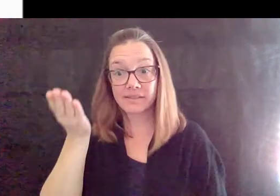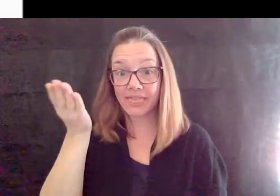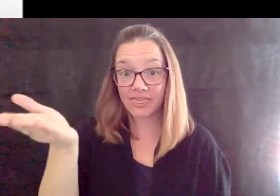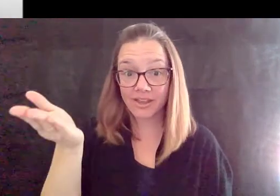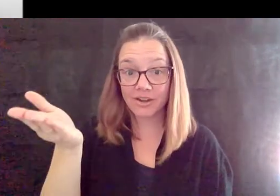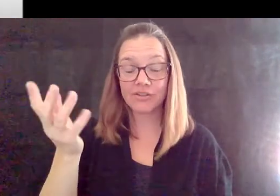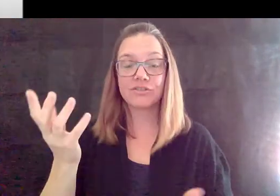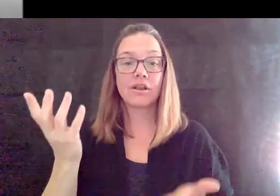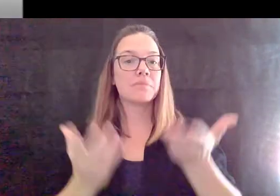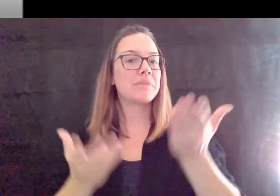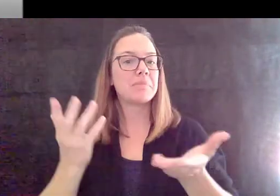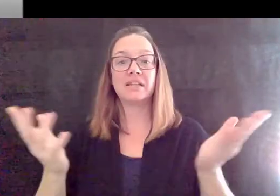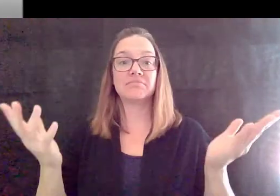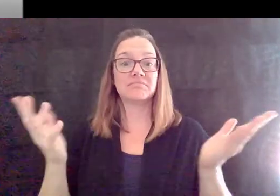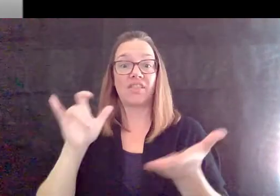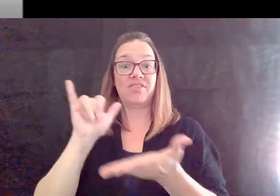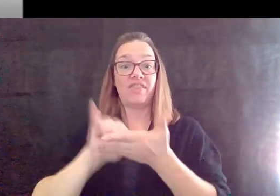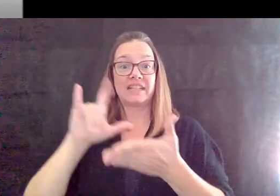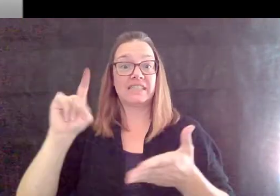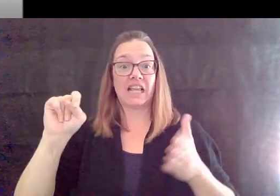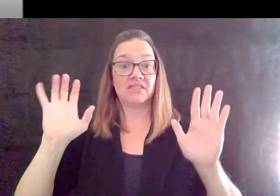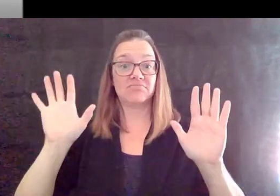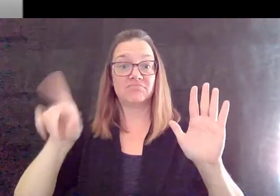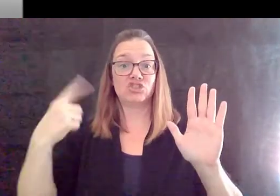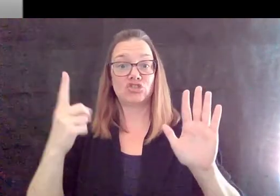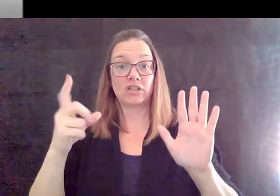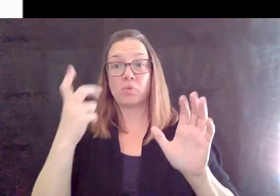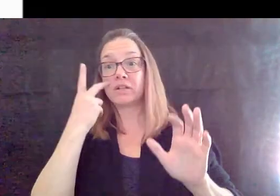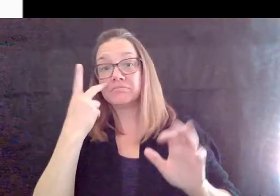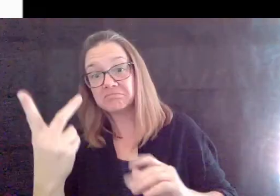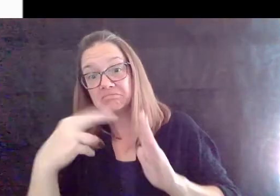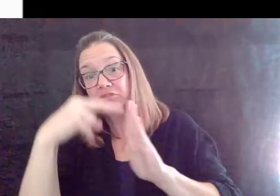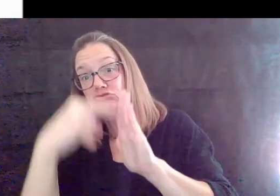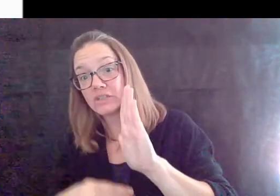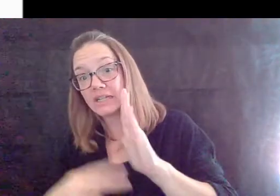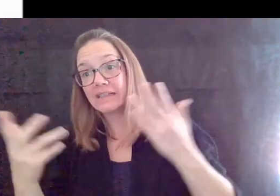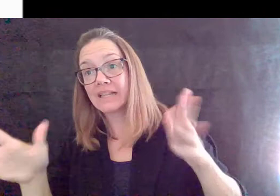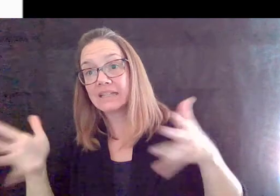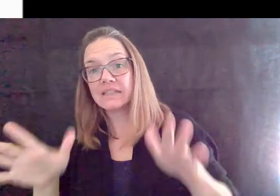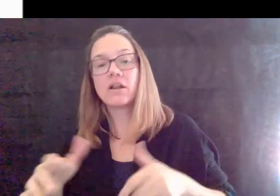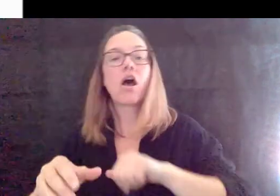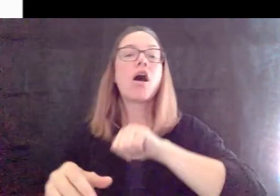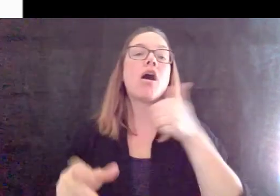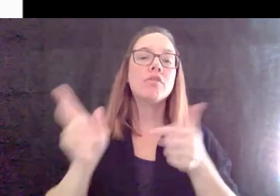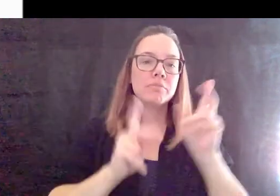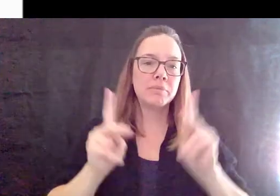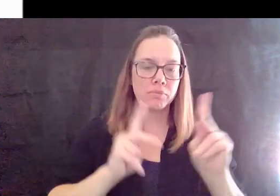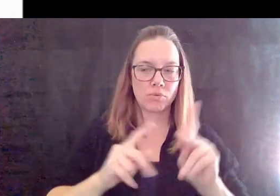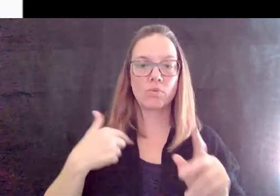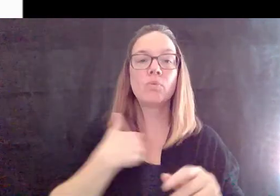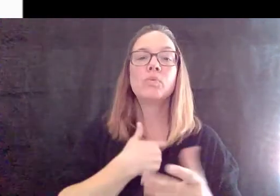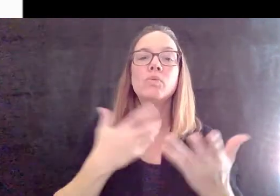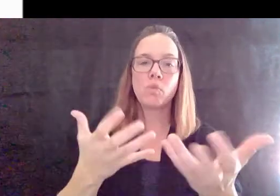[END PLAYBACK] Some folks will need no further help. But other folks we want to invite in and have them